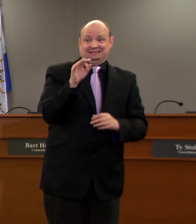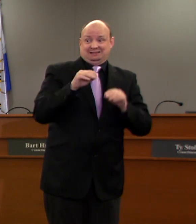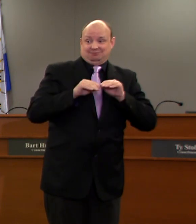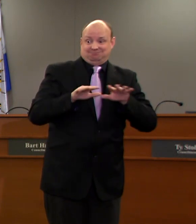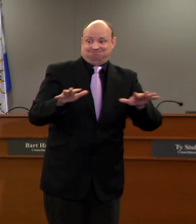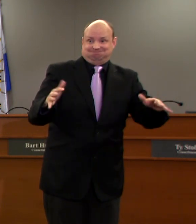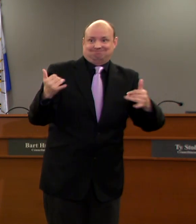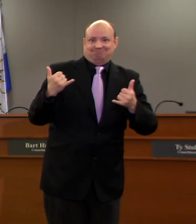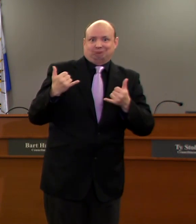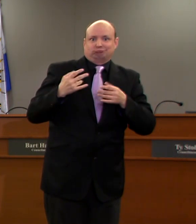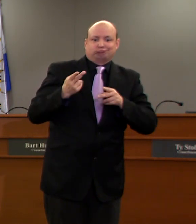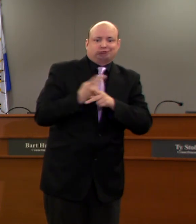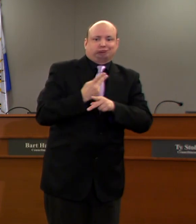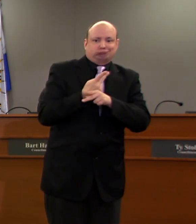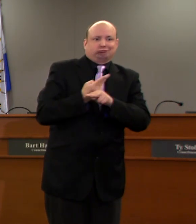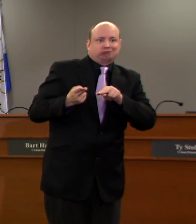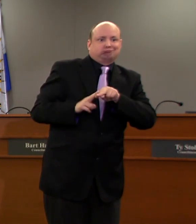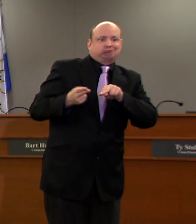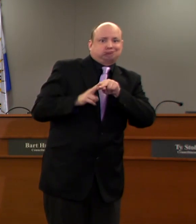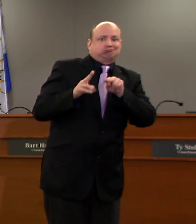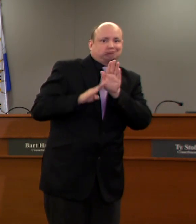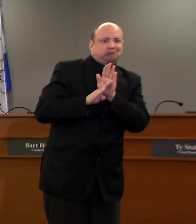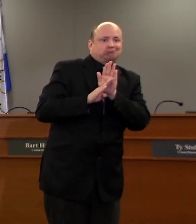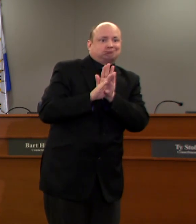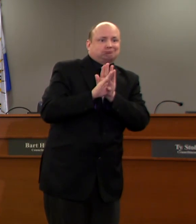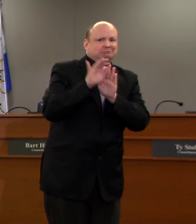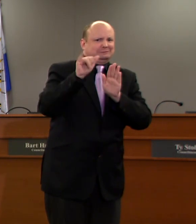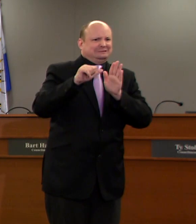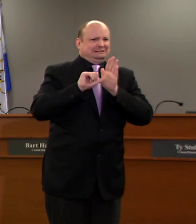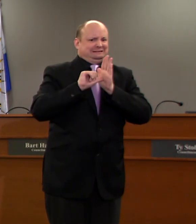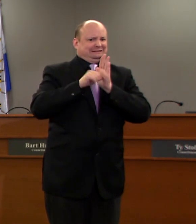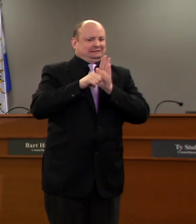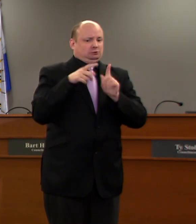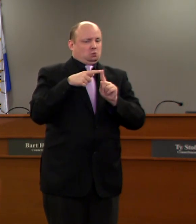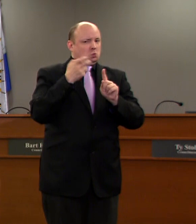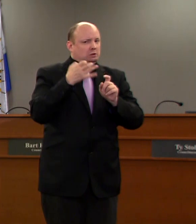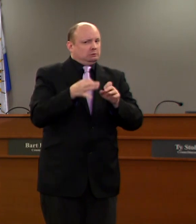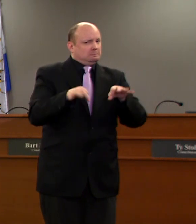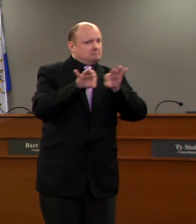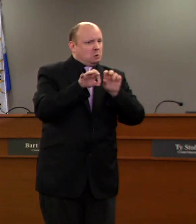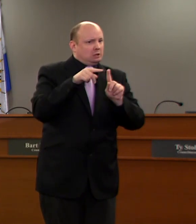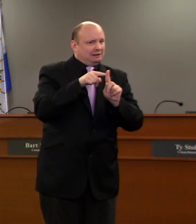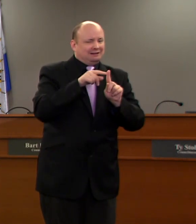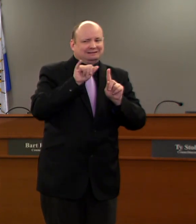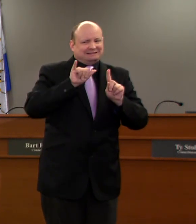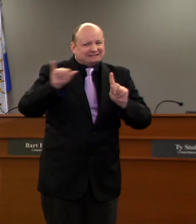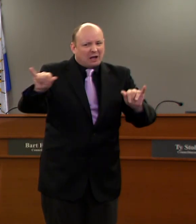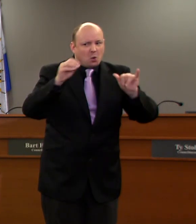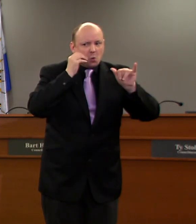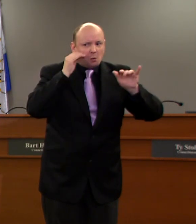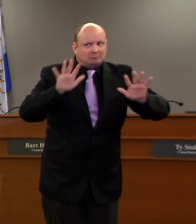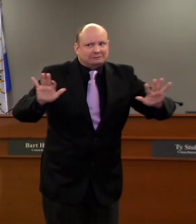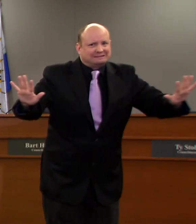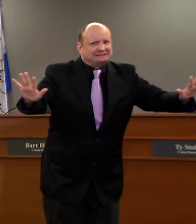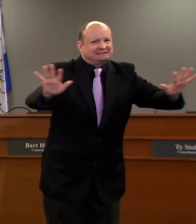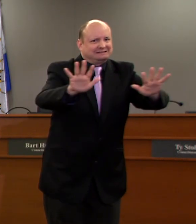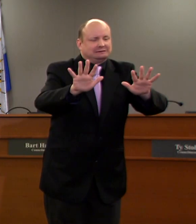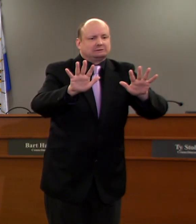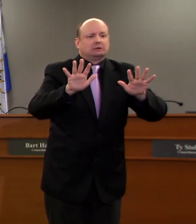to stress how vitally important it is to stay at home as much as possible and to practice social distancing.